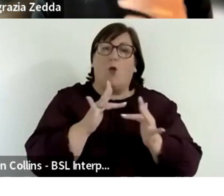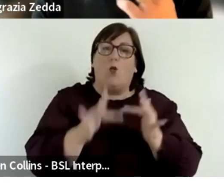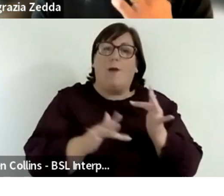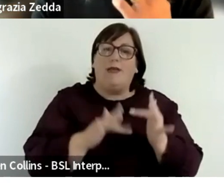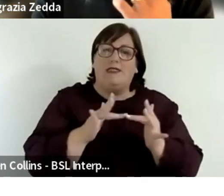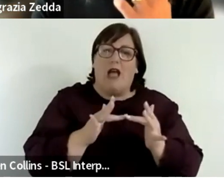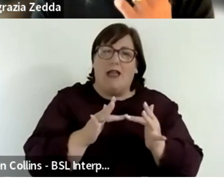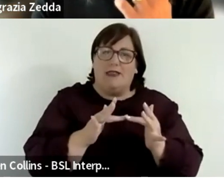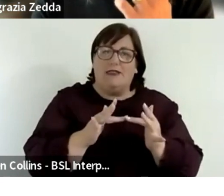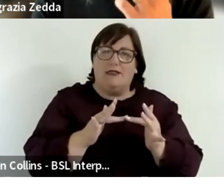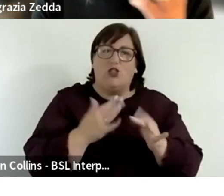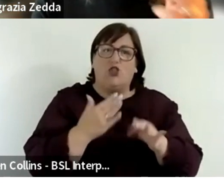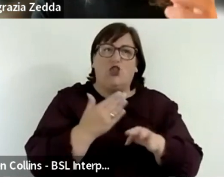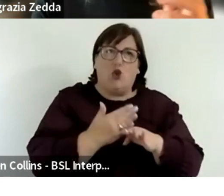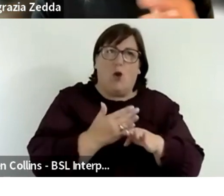When we say careers with HS2,